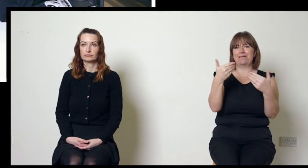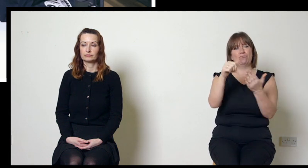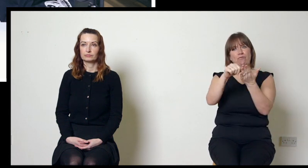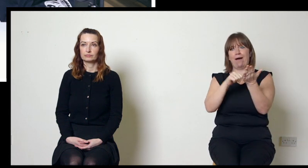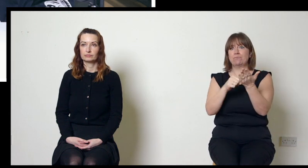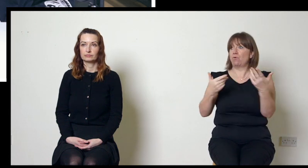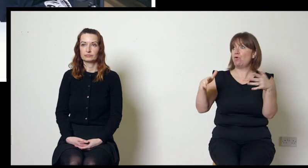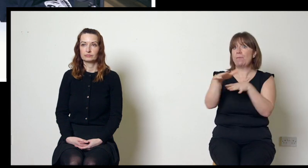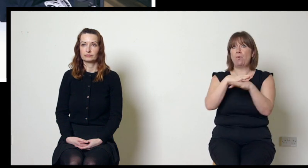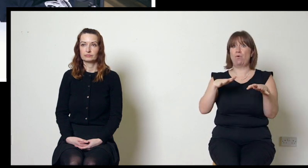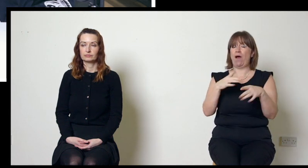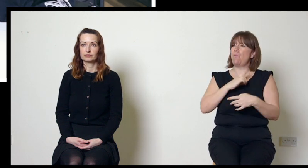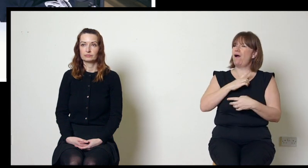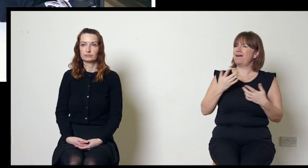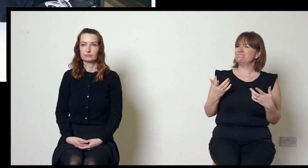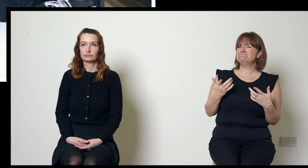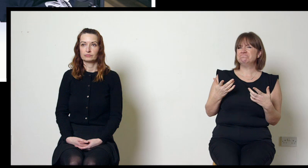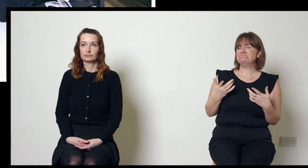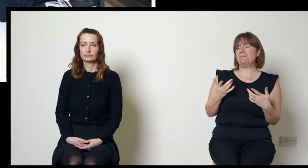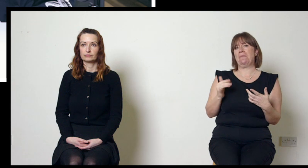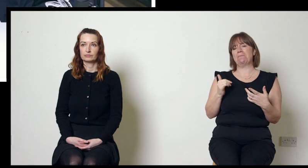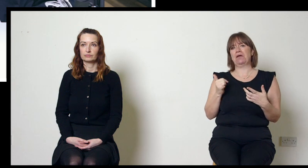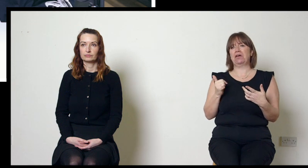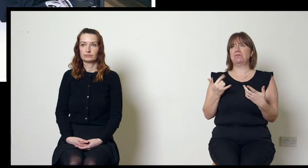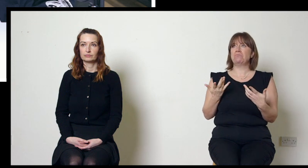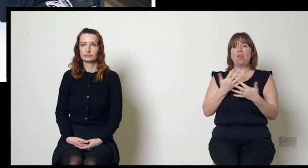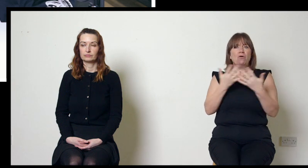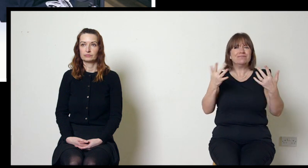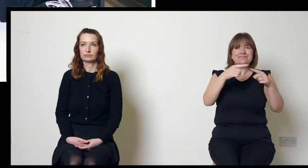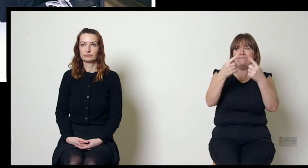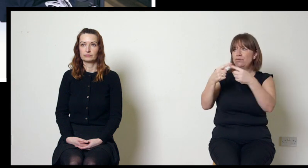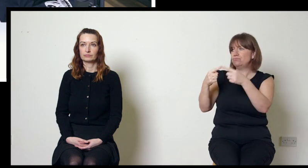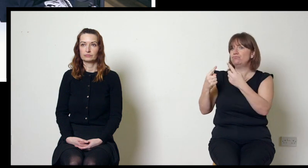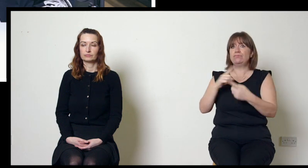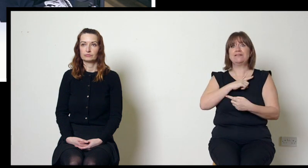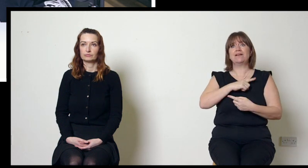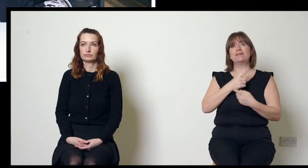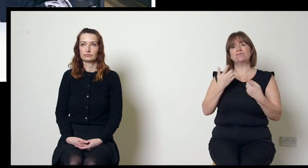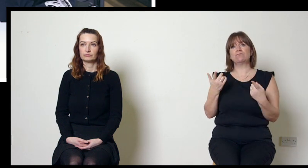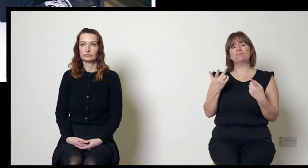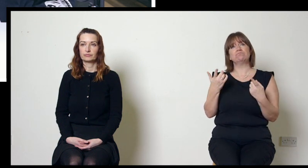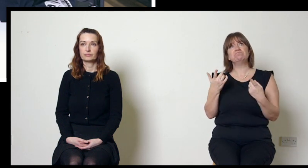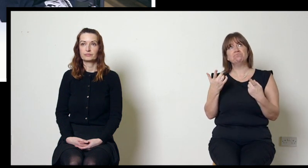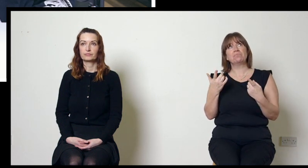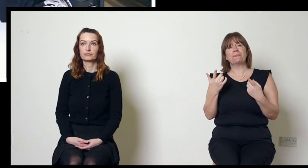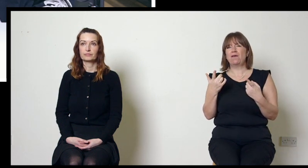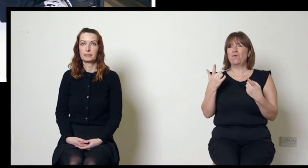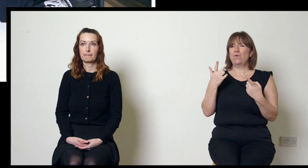And there's reasons behind that. That might be for a whole host of reasons, but we knew just like we would in a neighborhood, we wouldn't do that on our own.